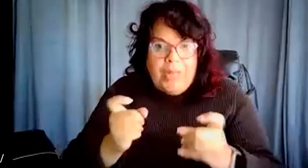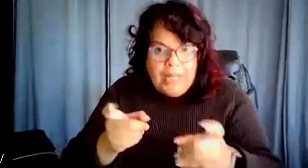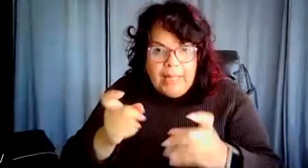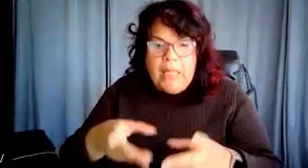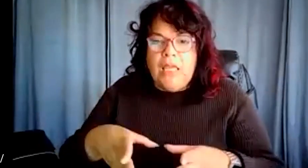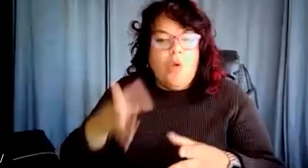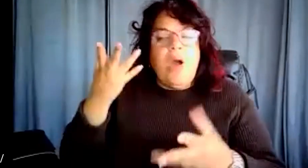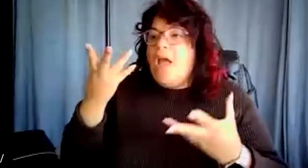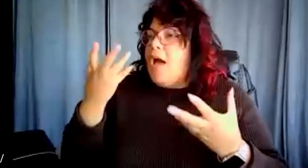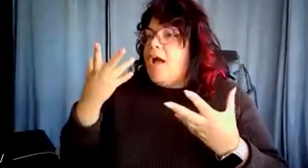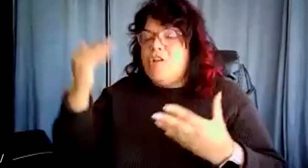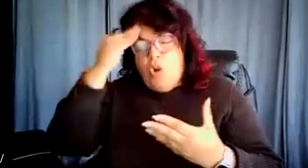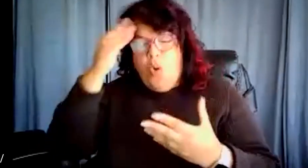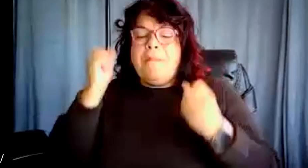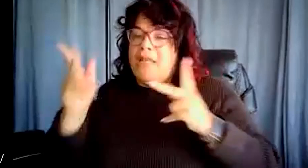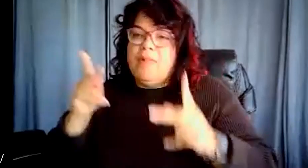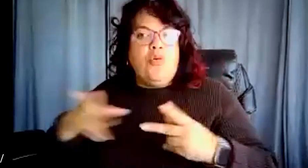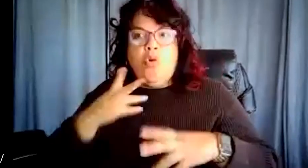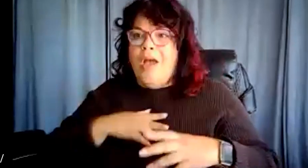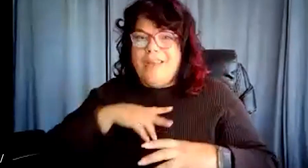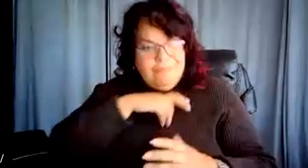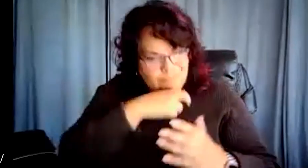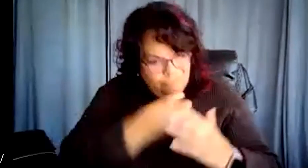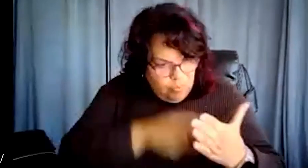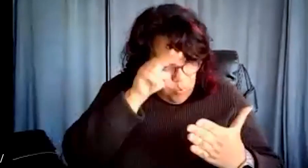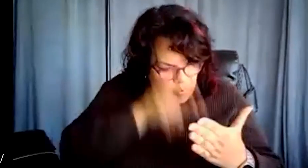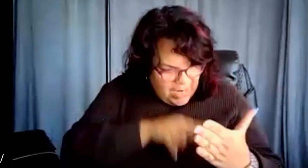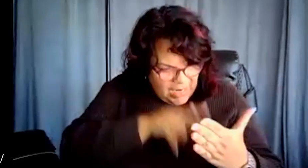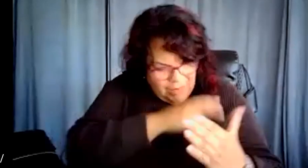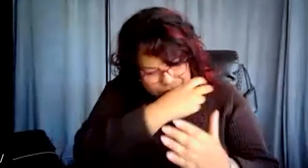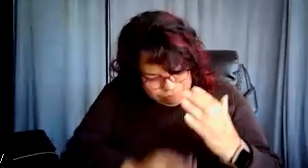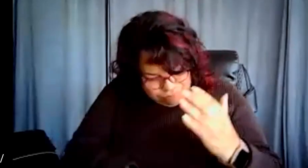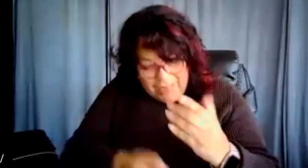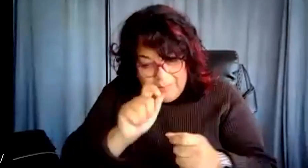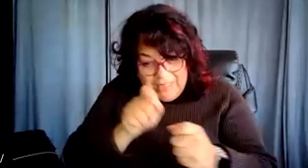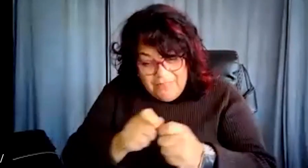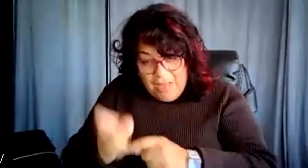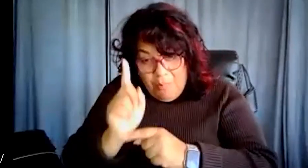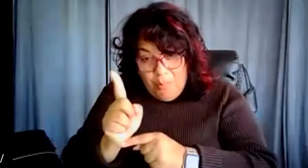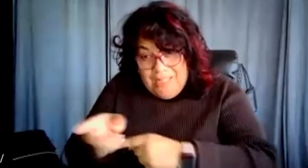an academic dissection of a particular moment in history. I want to leave that to the historians.